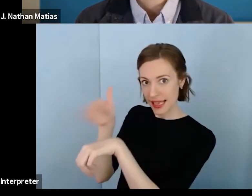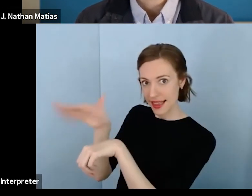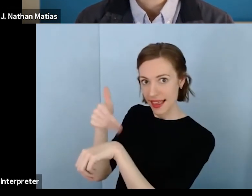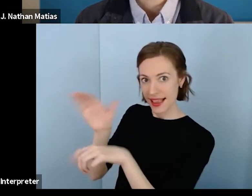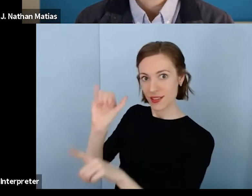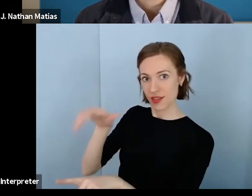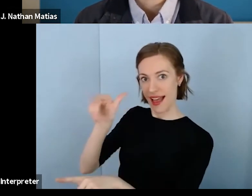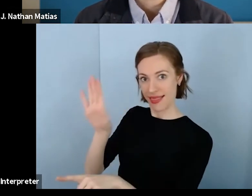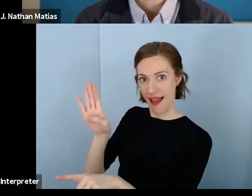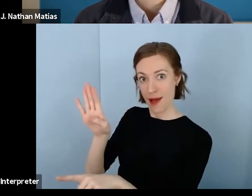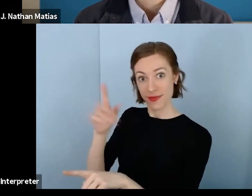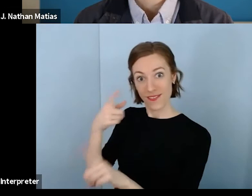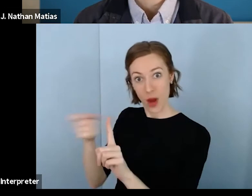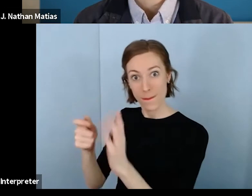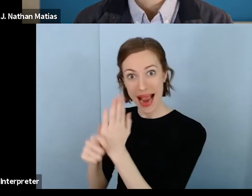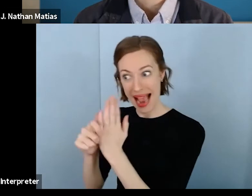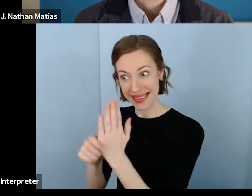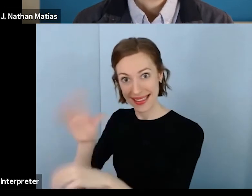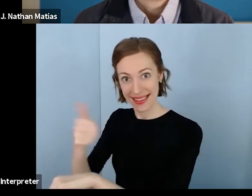of various mass produced foods.